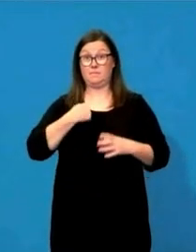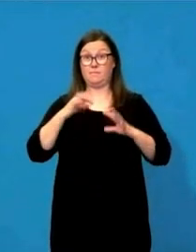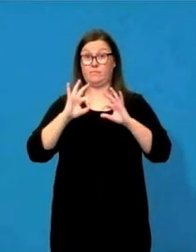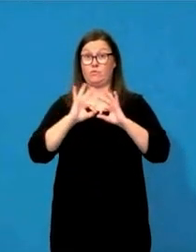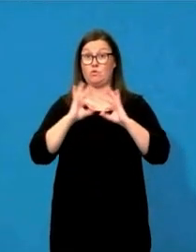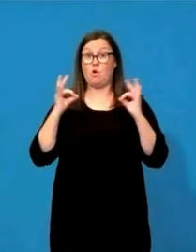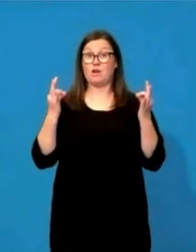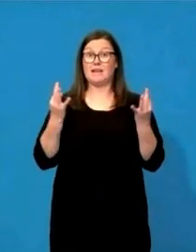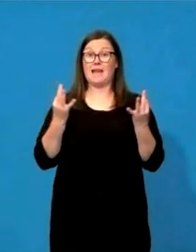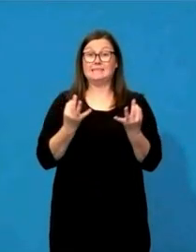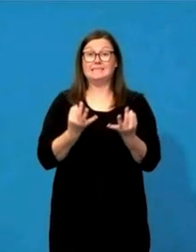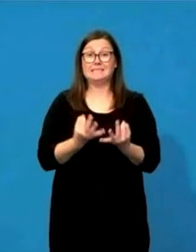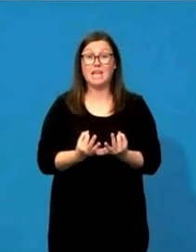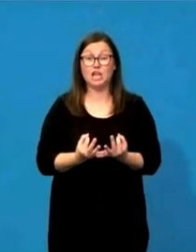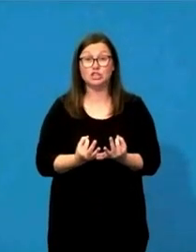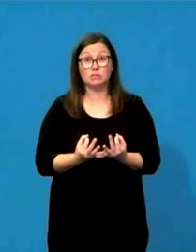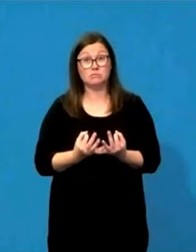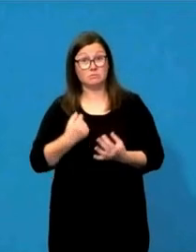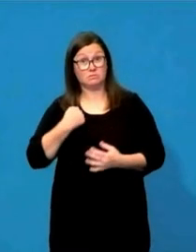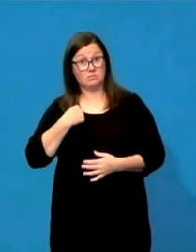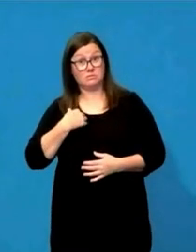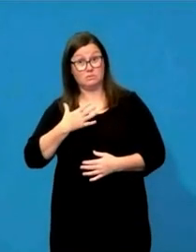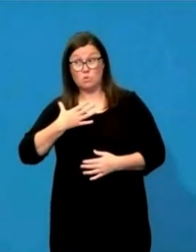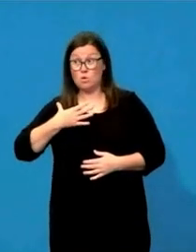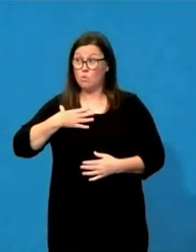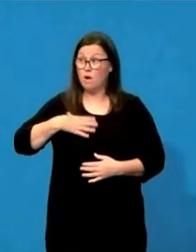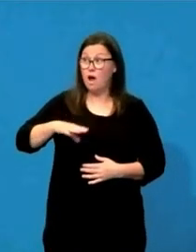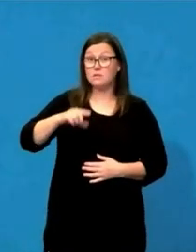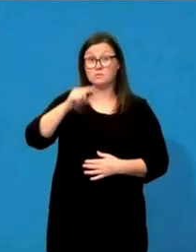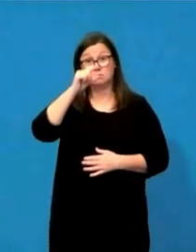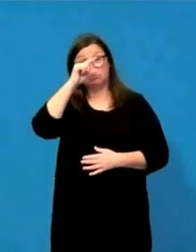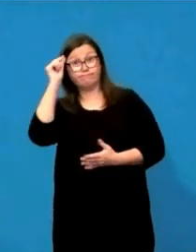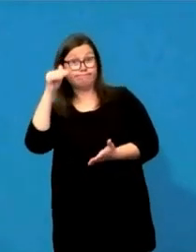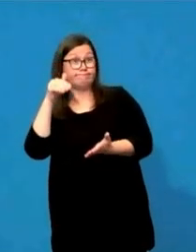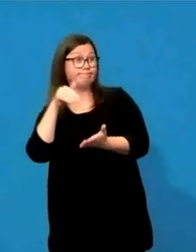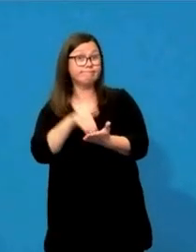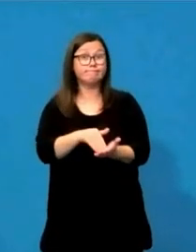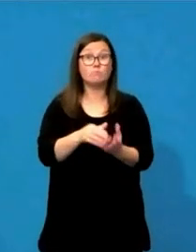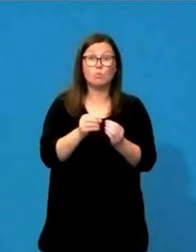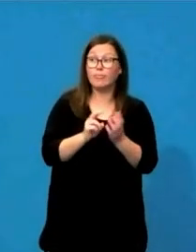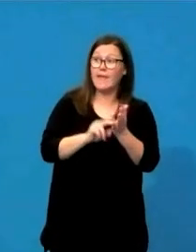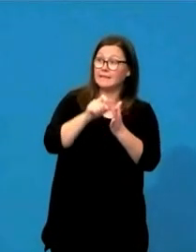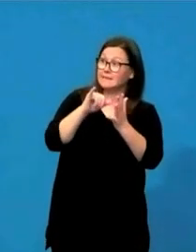this because of the - because of our Bigiswun research, that we had to get into